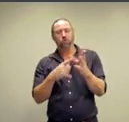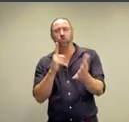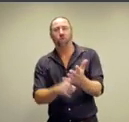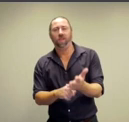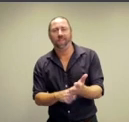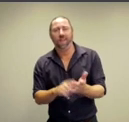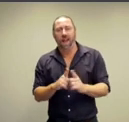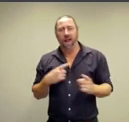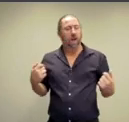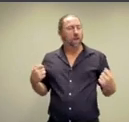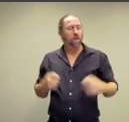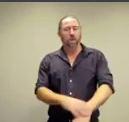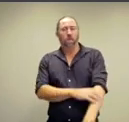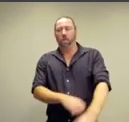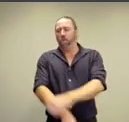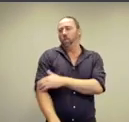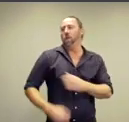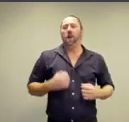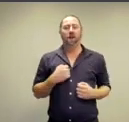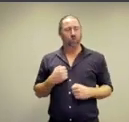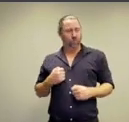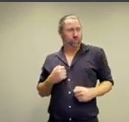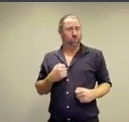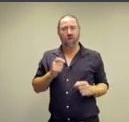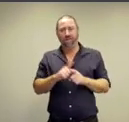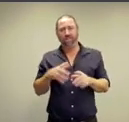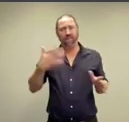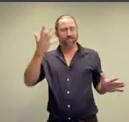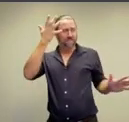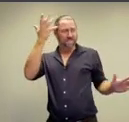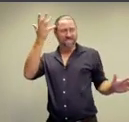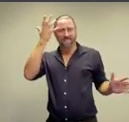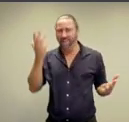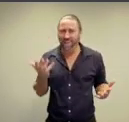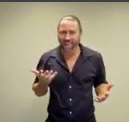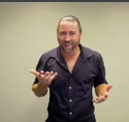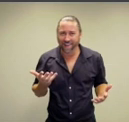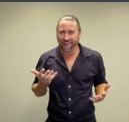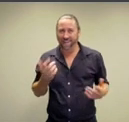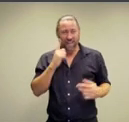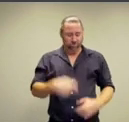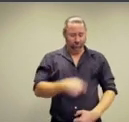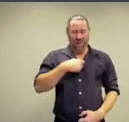interesting, that slipping one on, very few people can help but go, oooh.